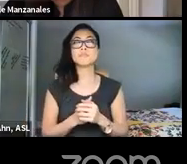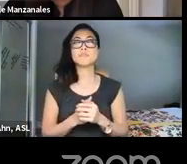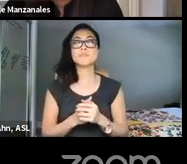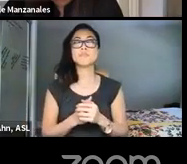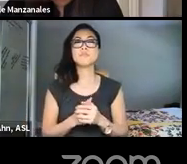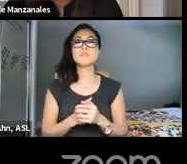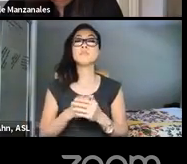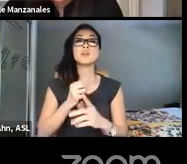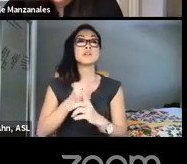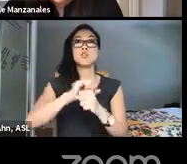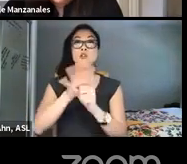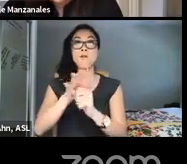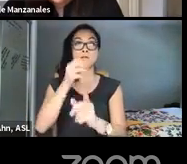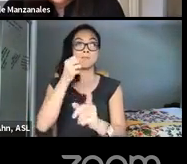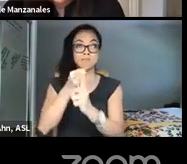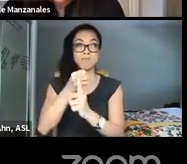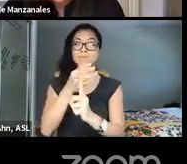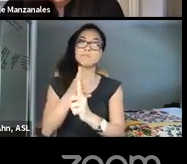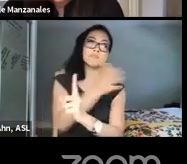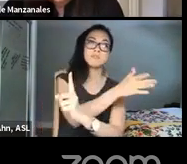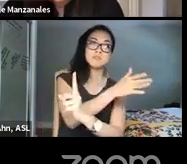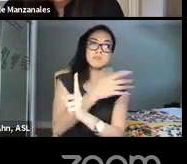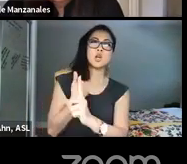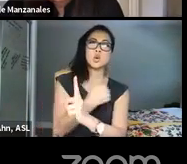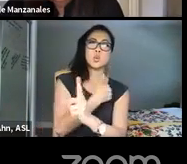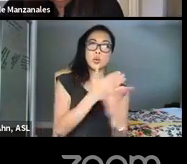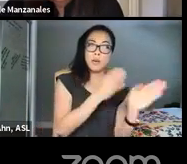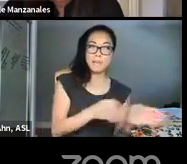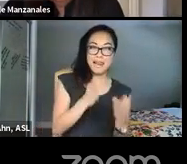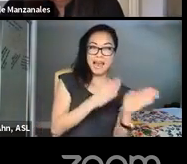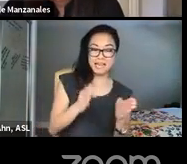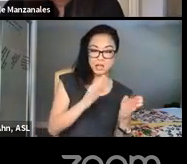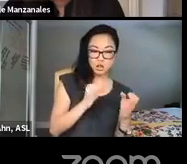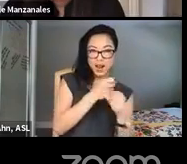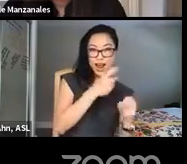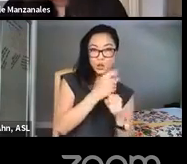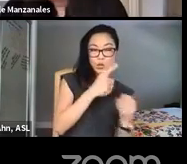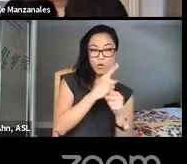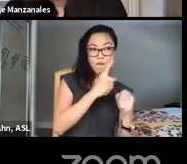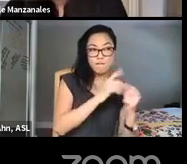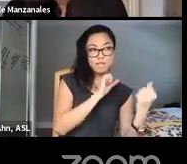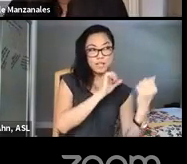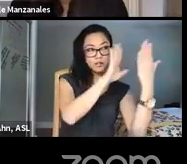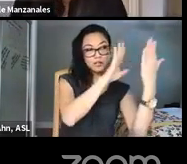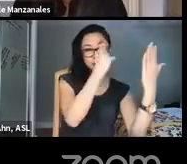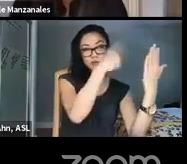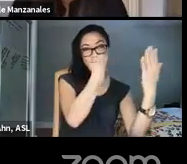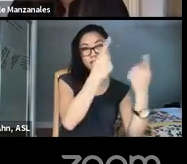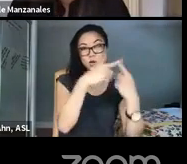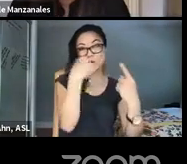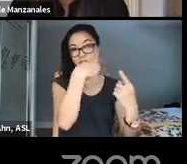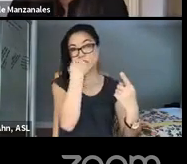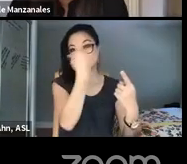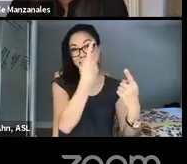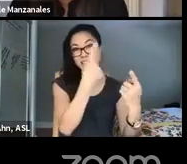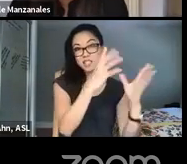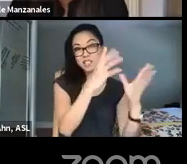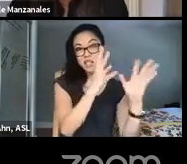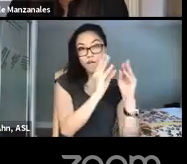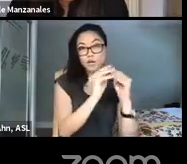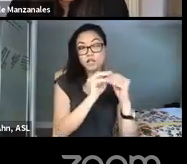administrators and hundreds of organizations. We have worked with everybody on this call,